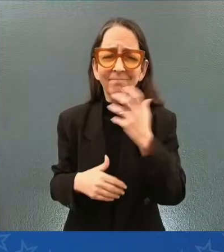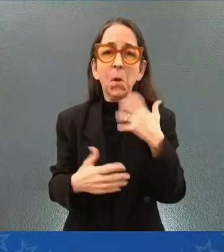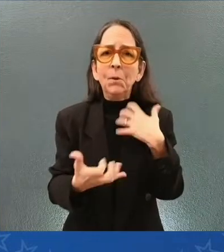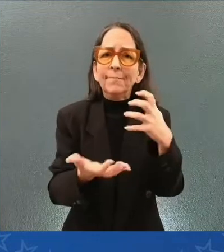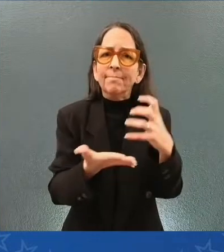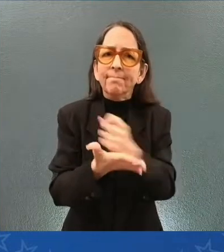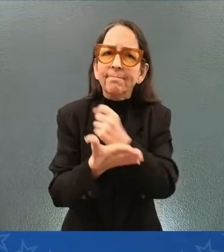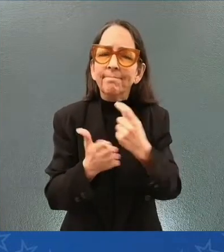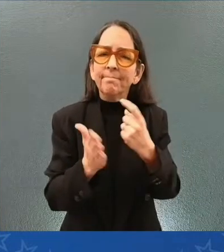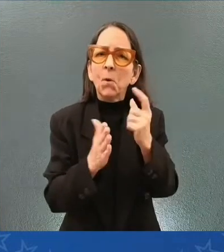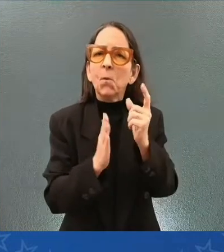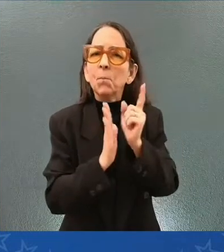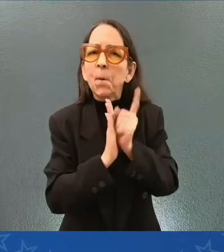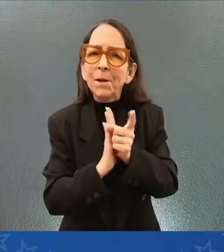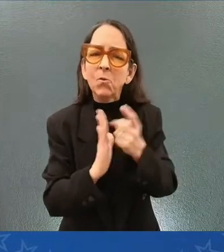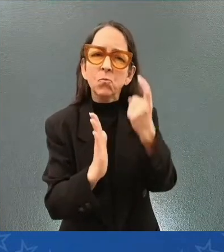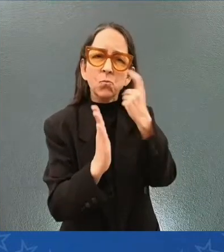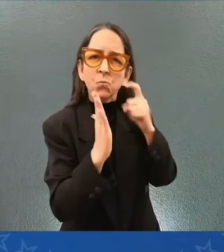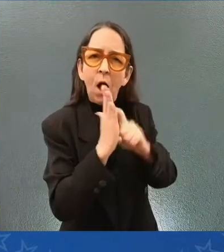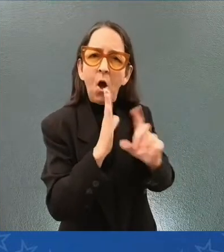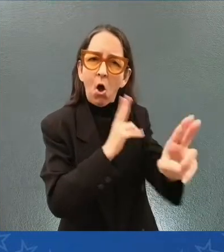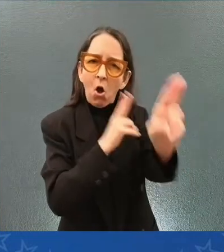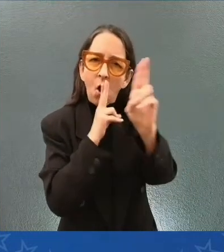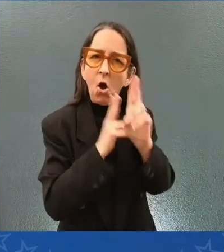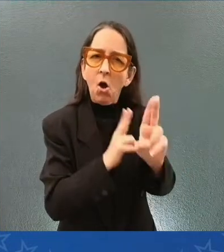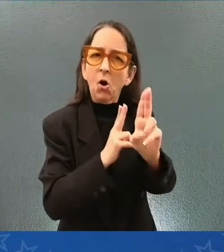who are no longer with us, including the young man speaking.